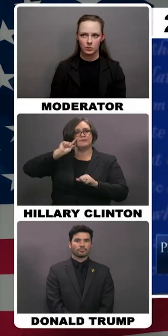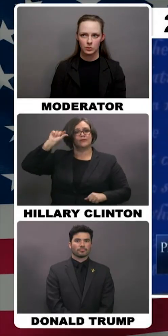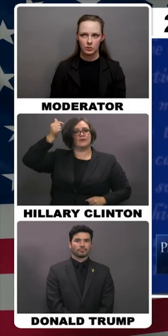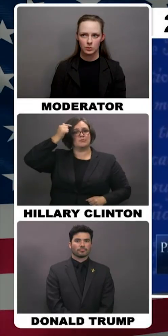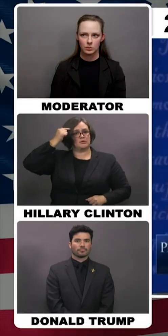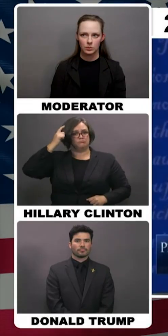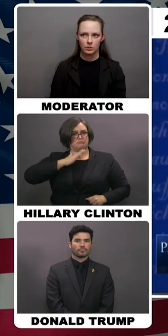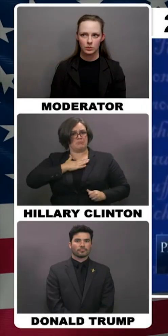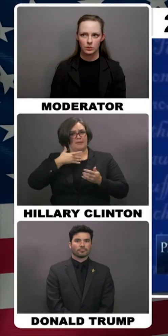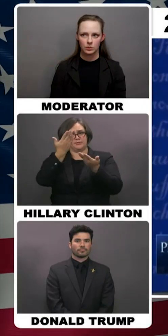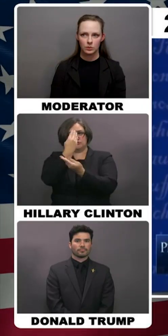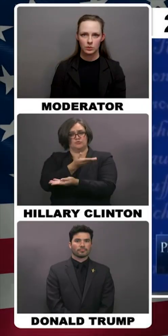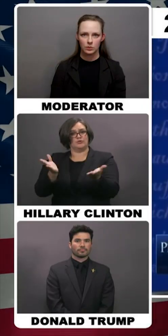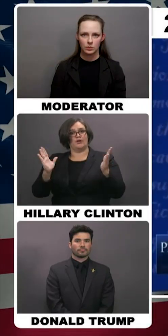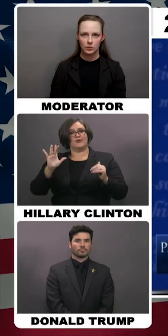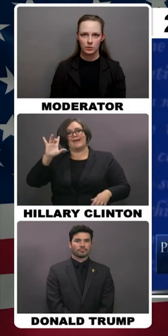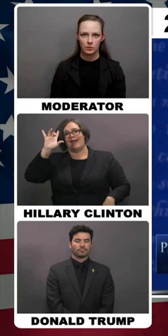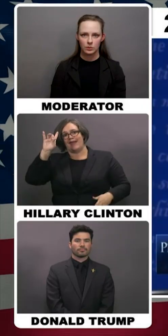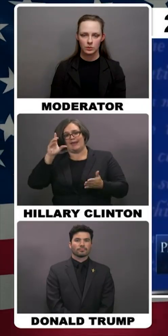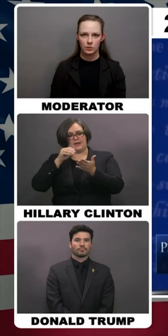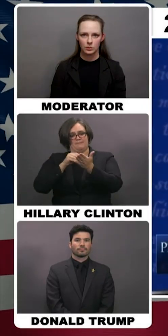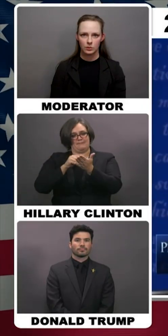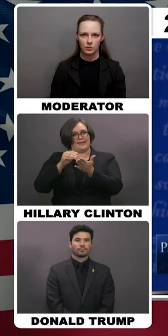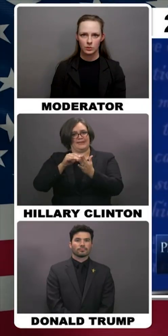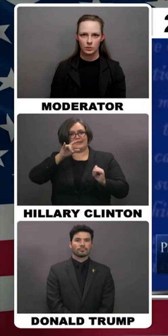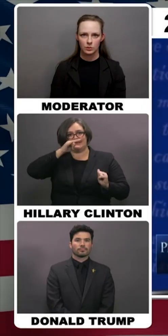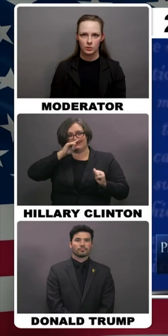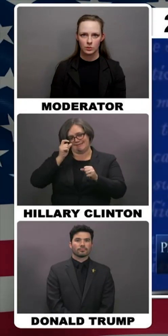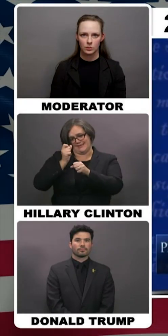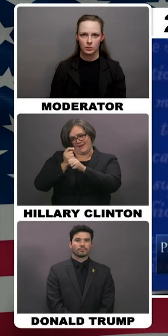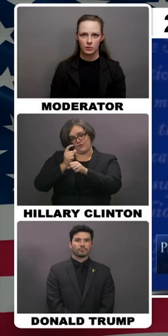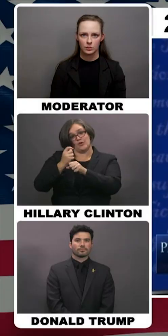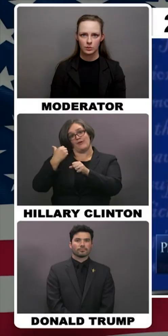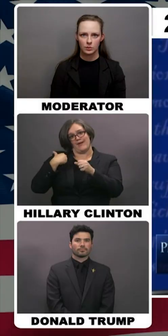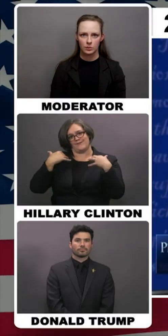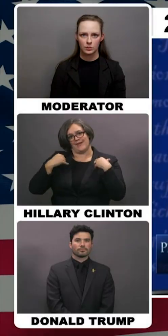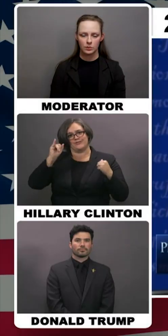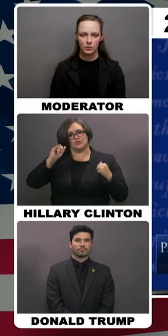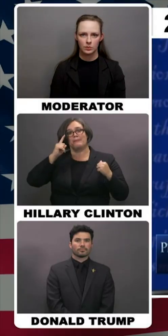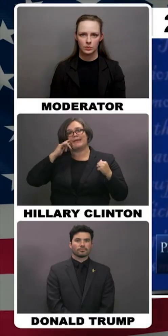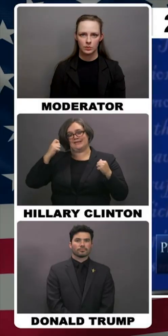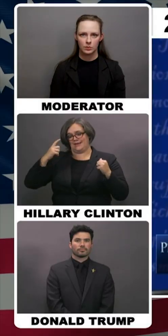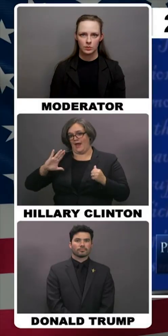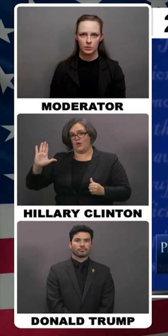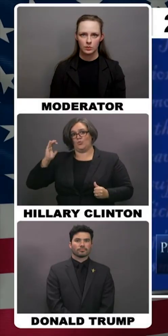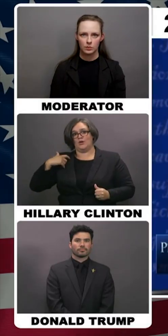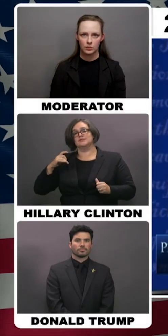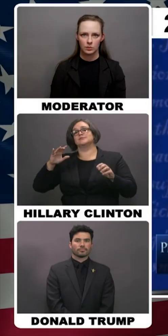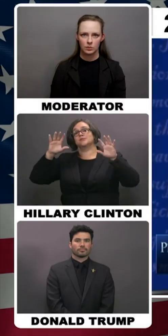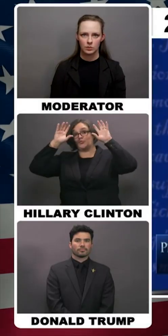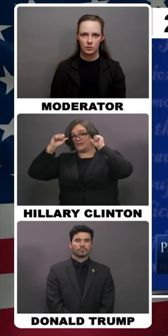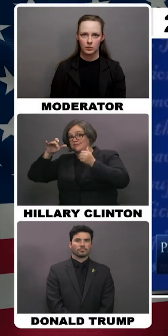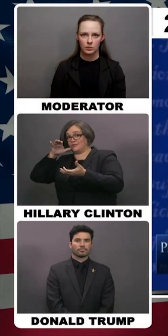8 million kids every year have health insurance because when I was First Lady, I worked with Democrats and Republicans to create the